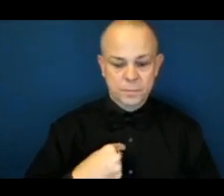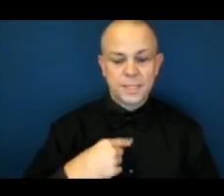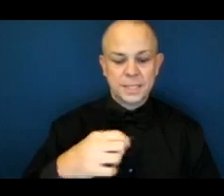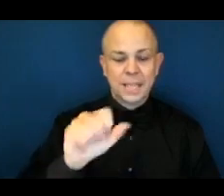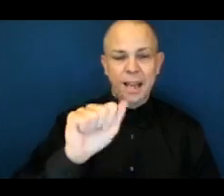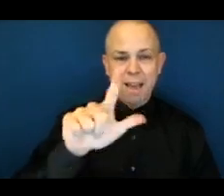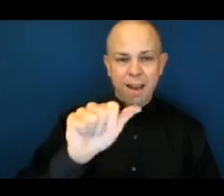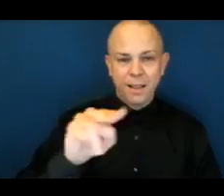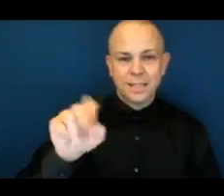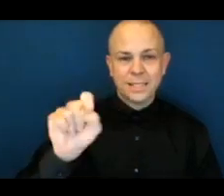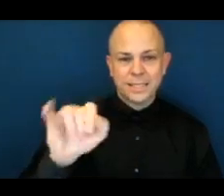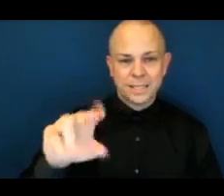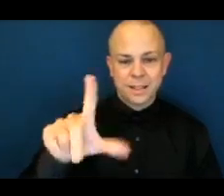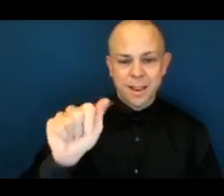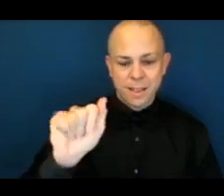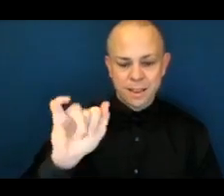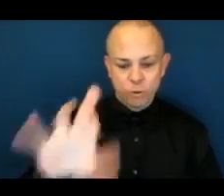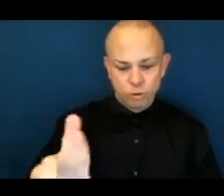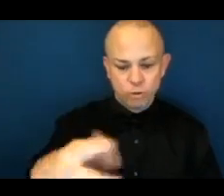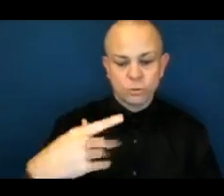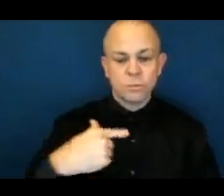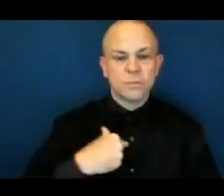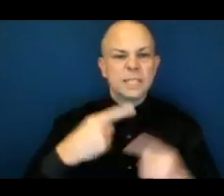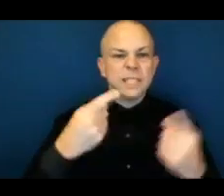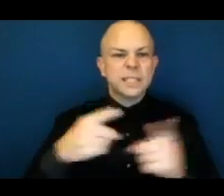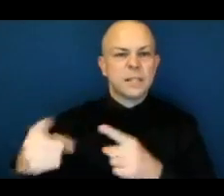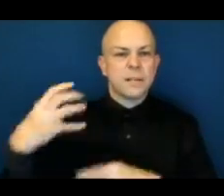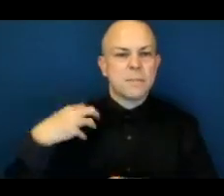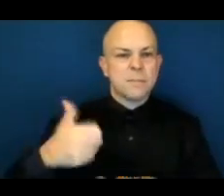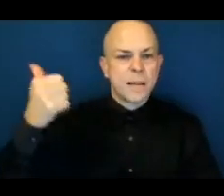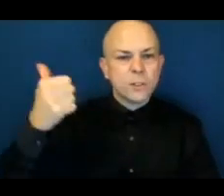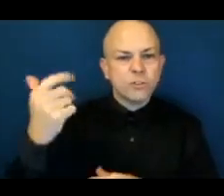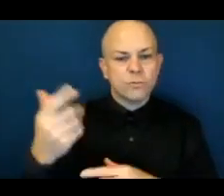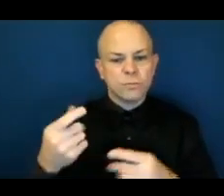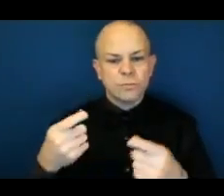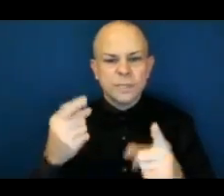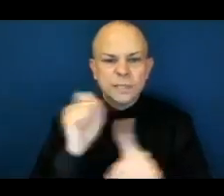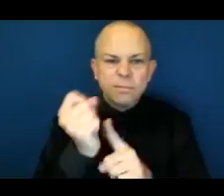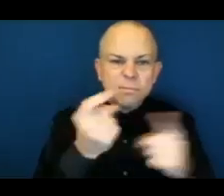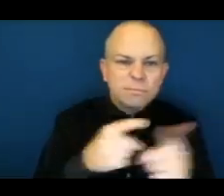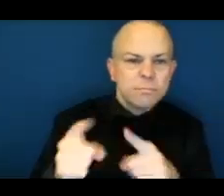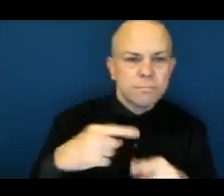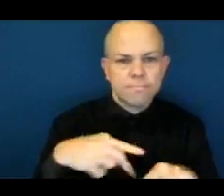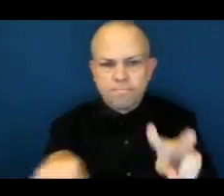um guess the big update for everybody is we have been here for two weeks and